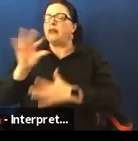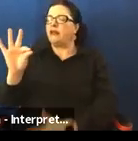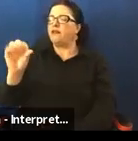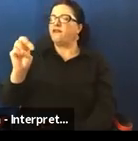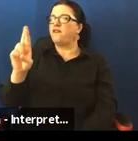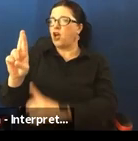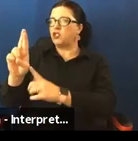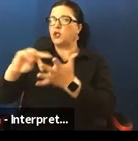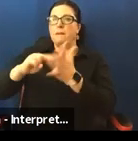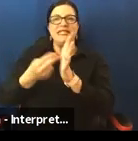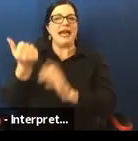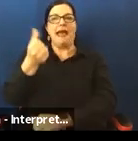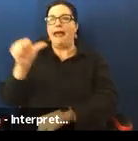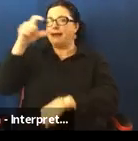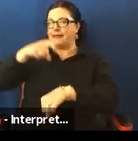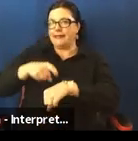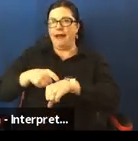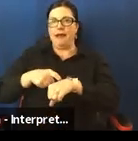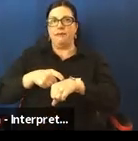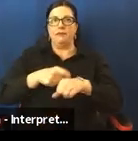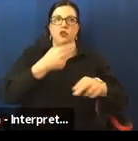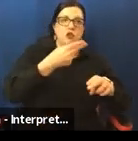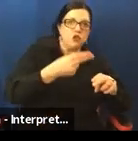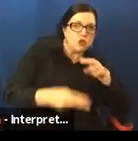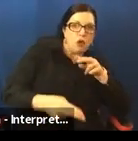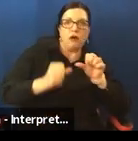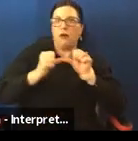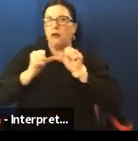Jason Williams: And it doesn't matter the length and they don't really tease out that much.